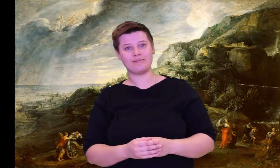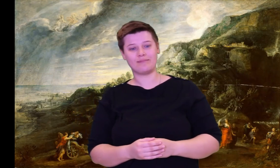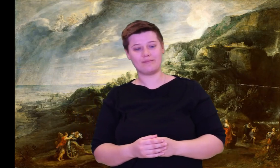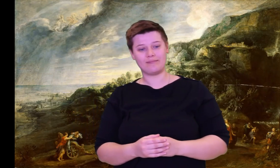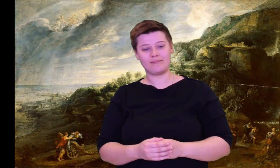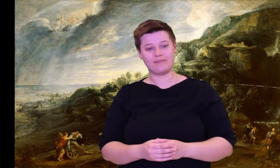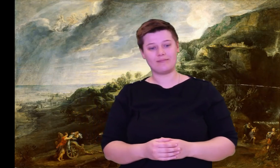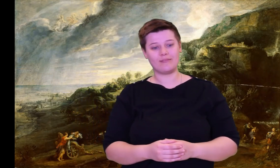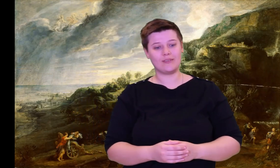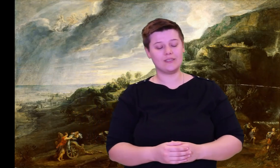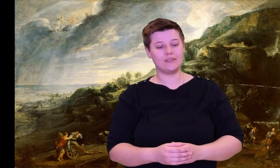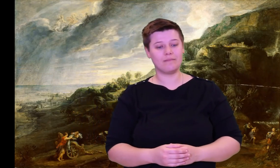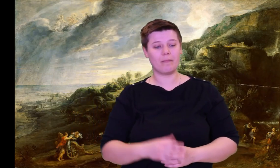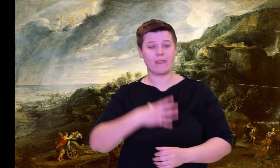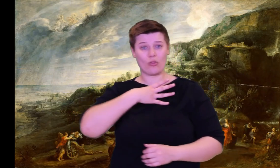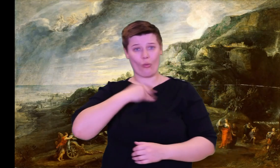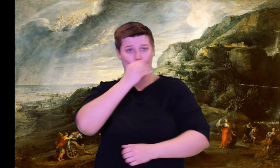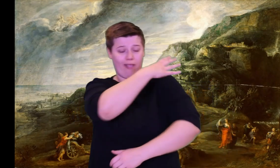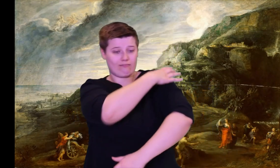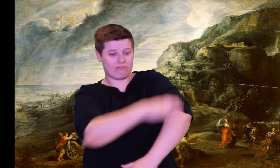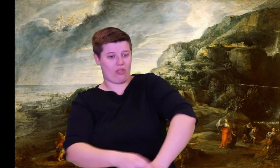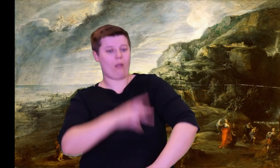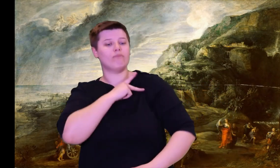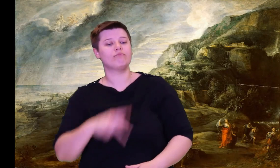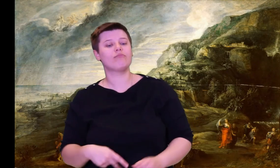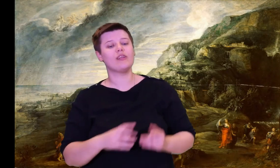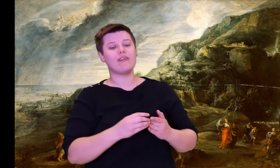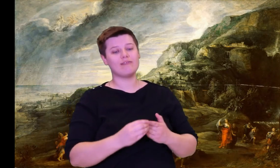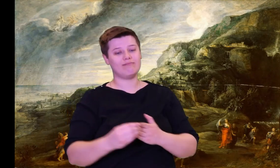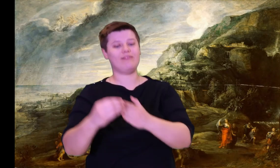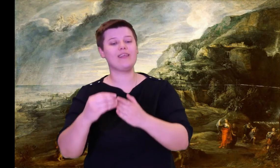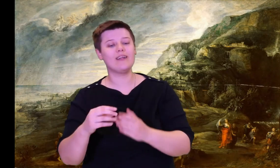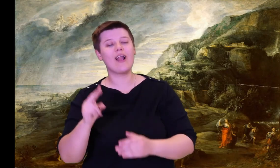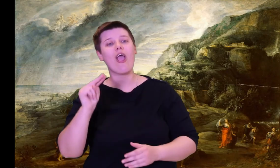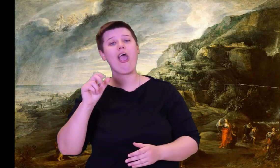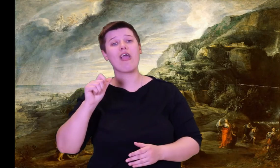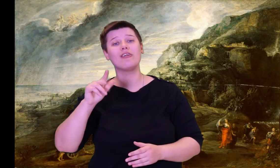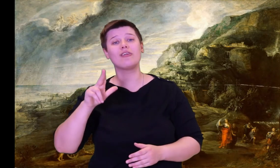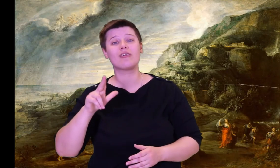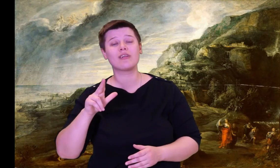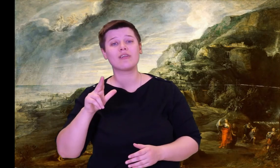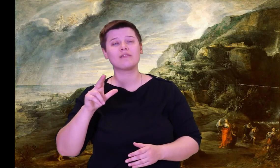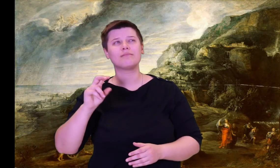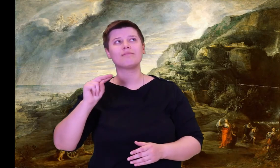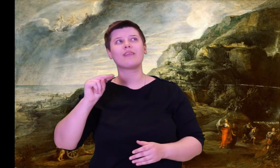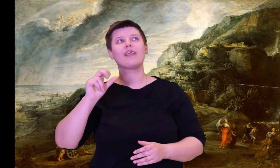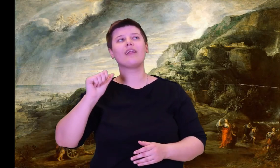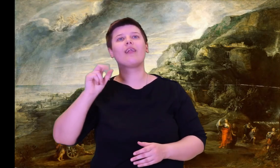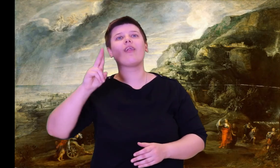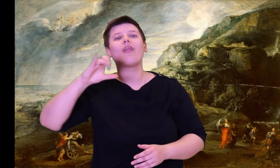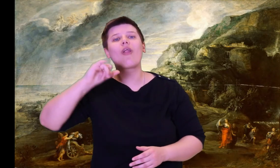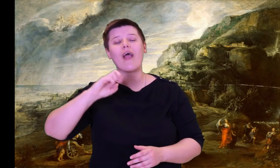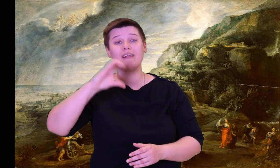Athena’s eyes flashed bright. Odysseus must wake up, see the pretty girl, and have